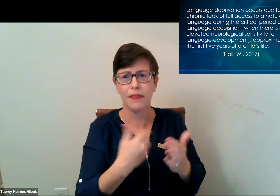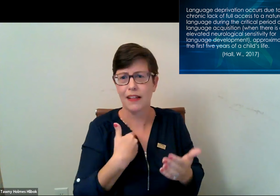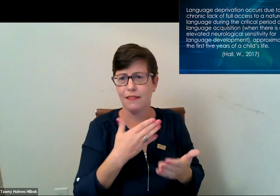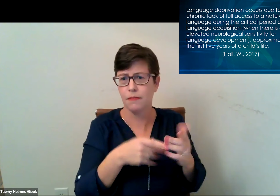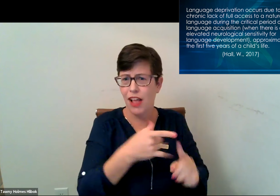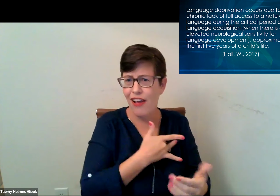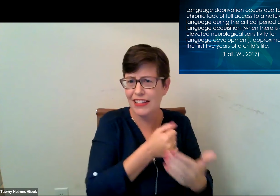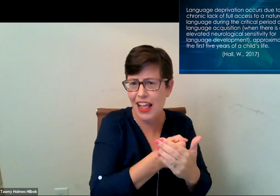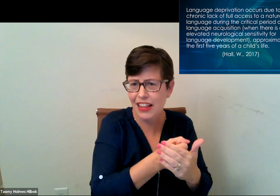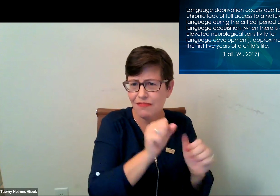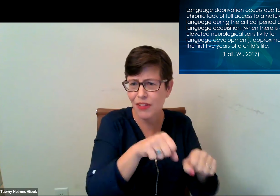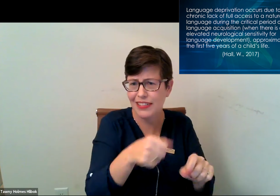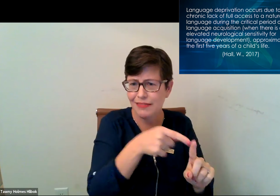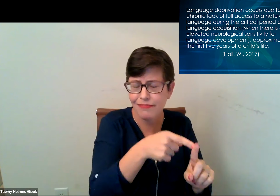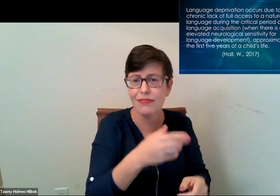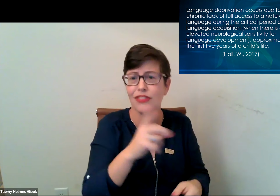Of this language deprivation.